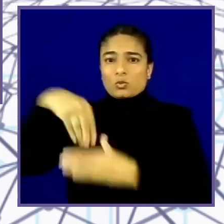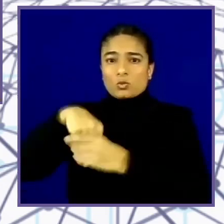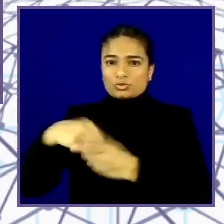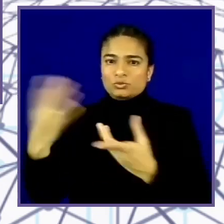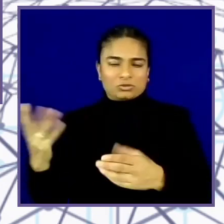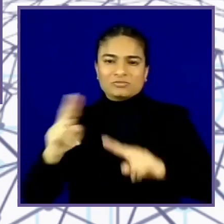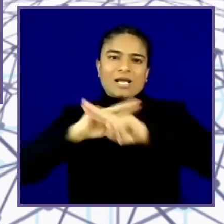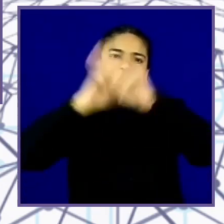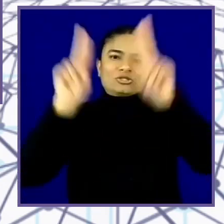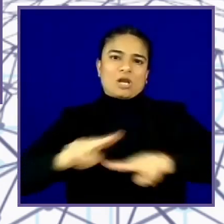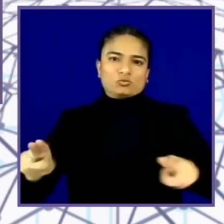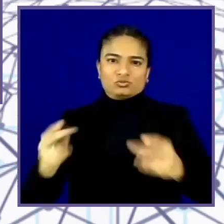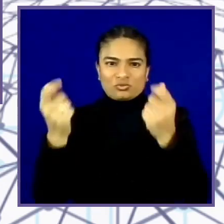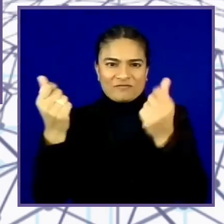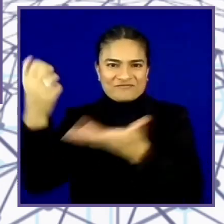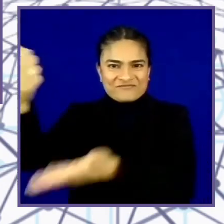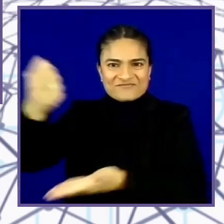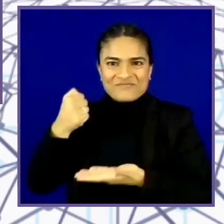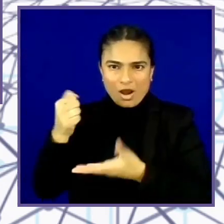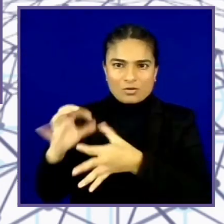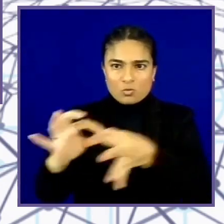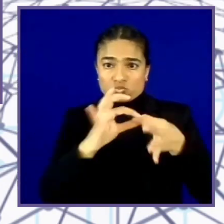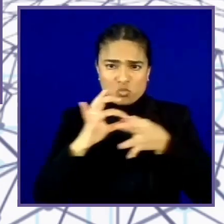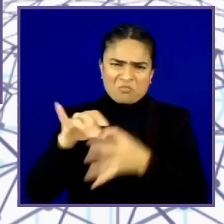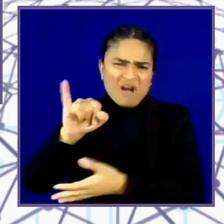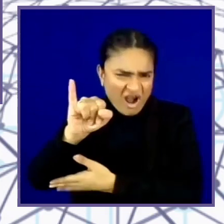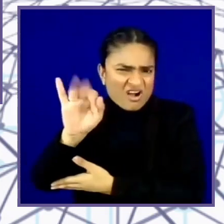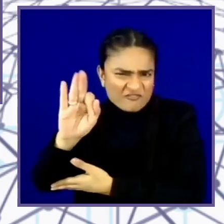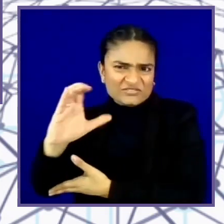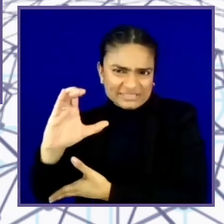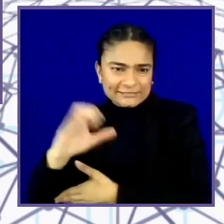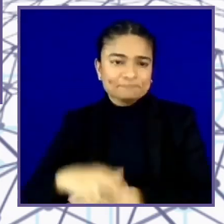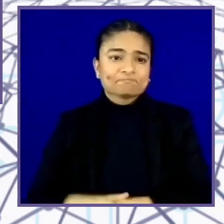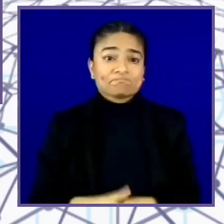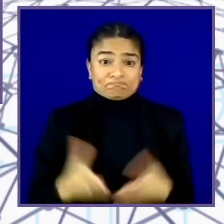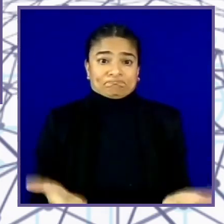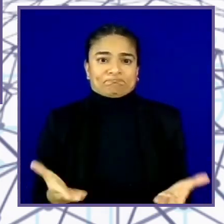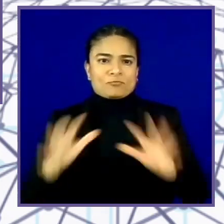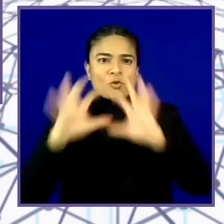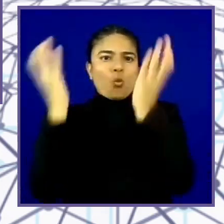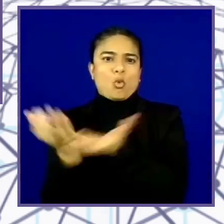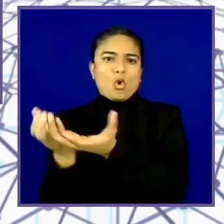global development institution focused exclusively on private sector partnership with in developing